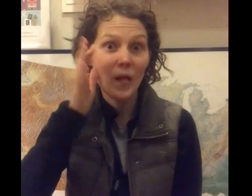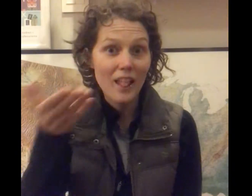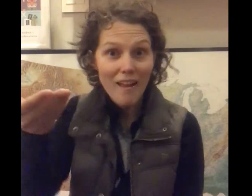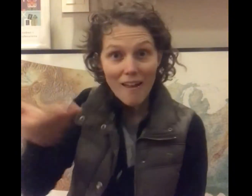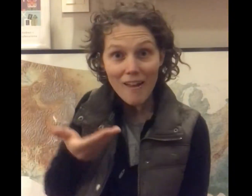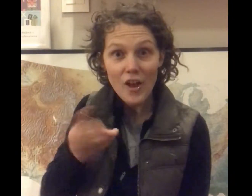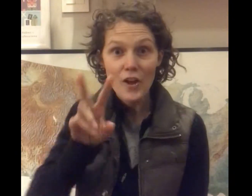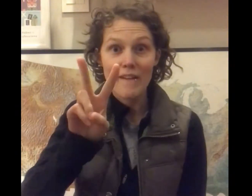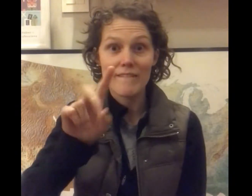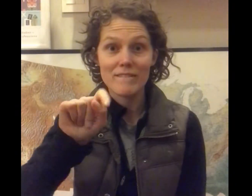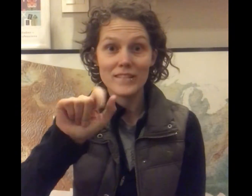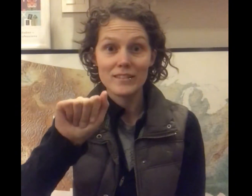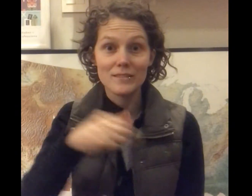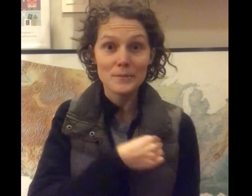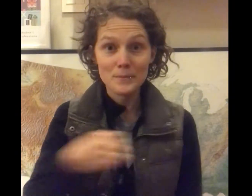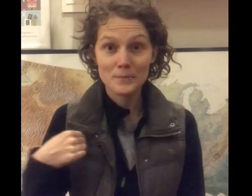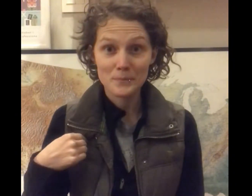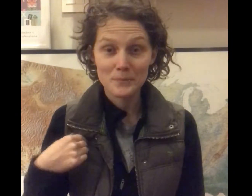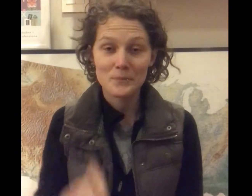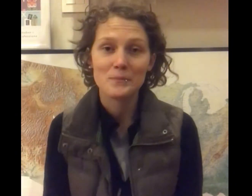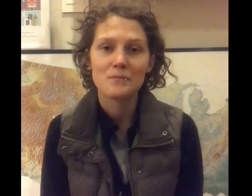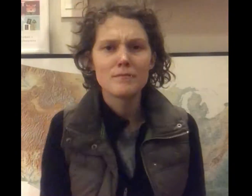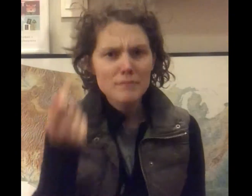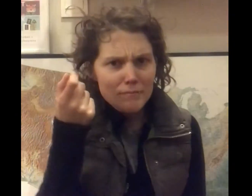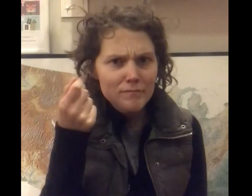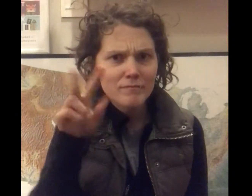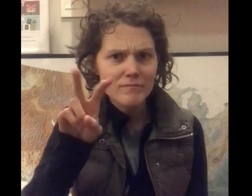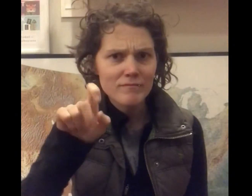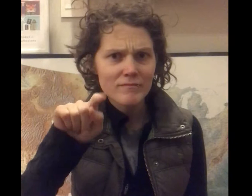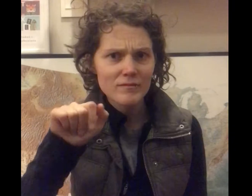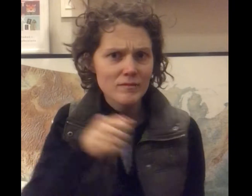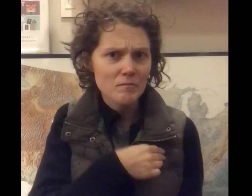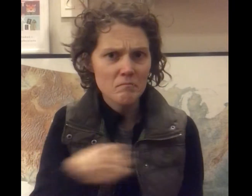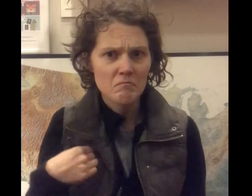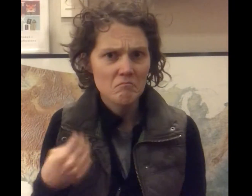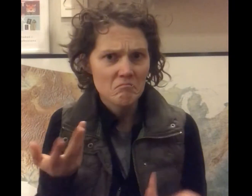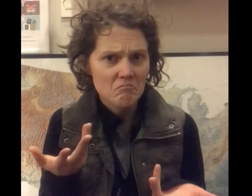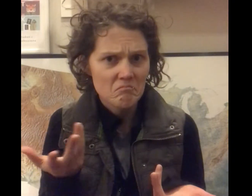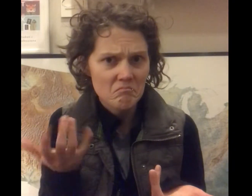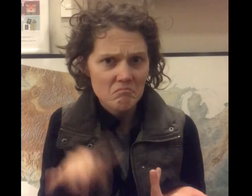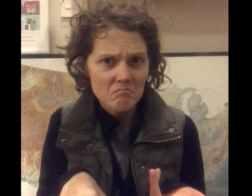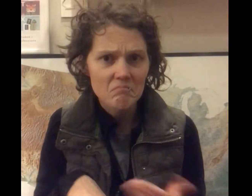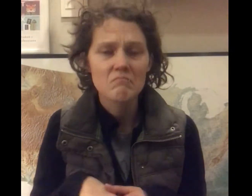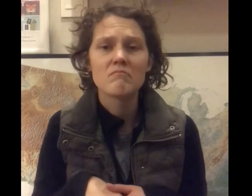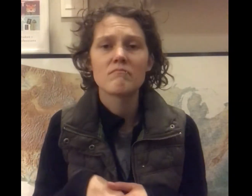we will be hiring a VISTA member. What is a VISTA member?